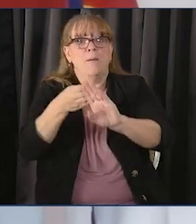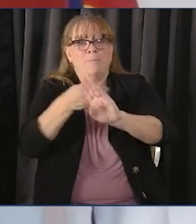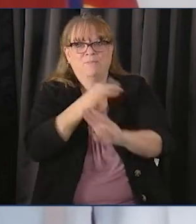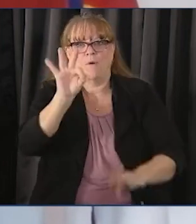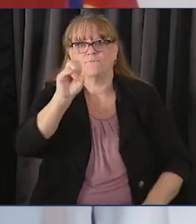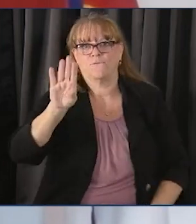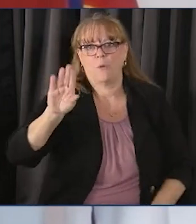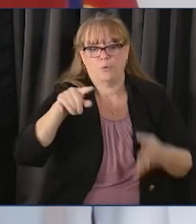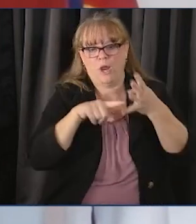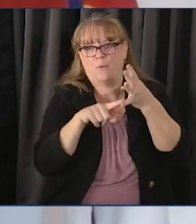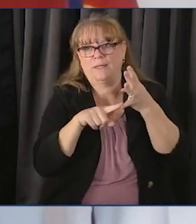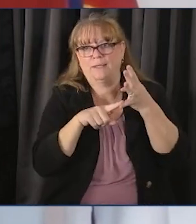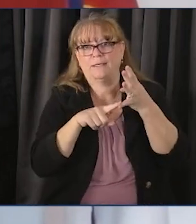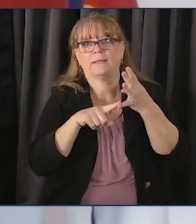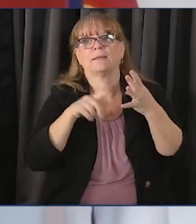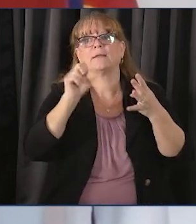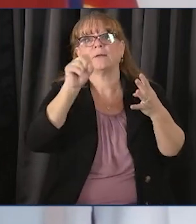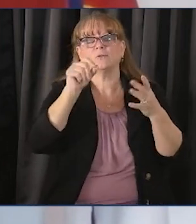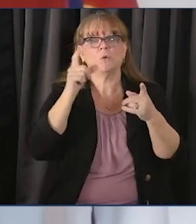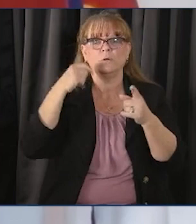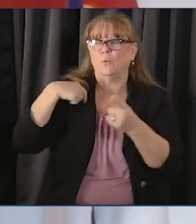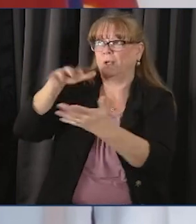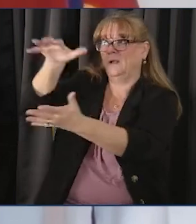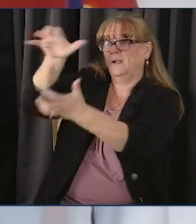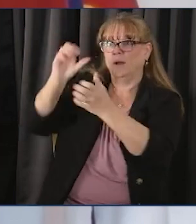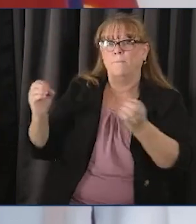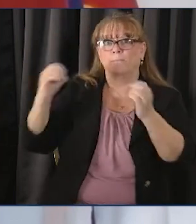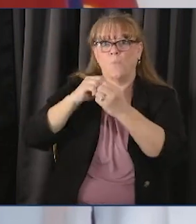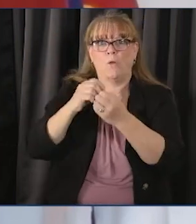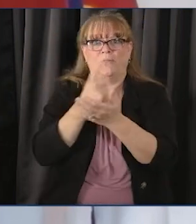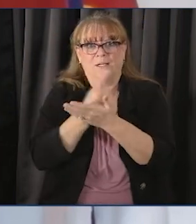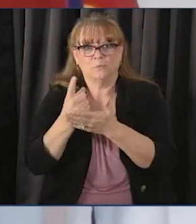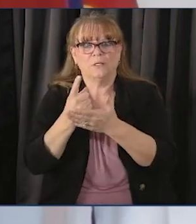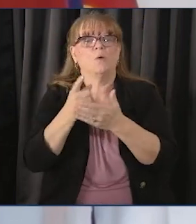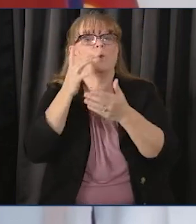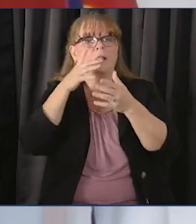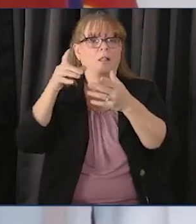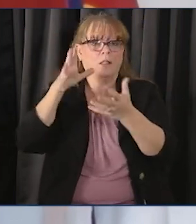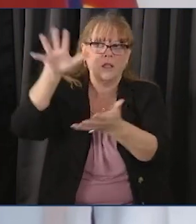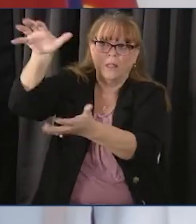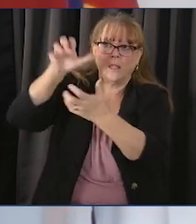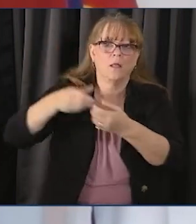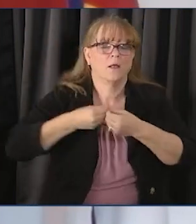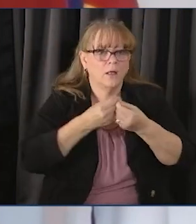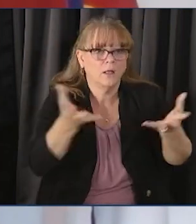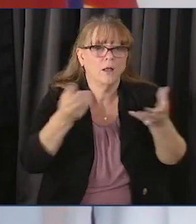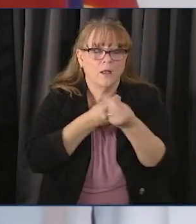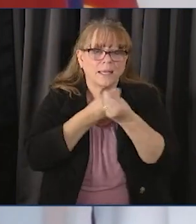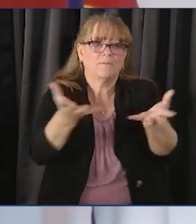that we get in Colorado, out into the arm of somebody over age 70 to begin that protection clock for them.